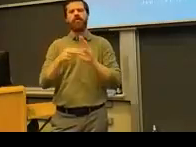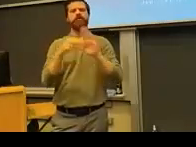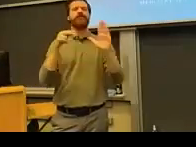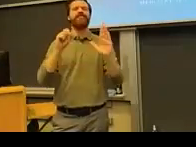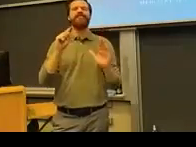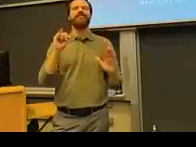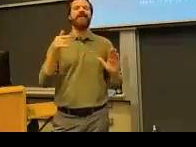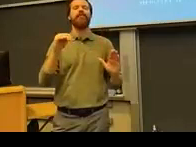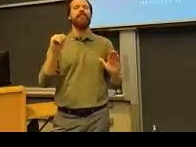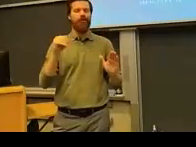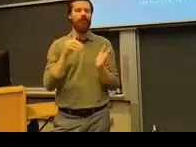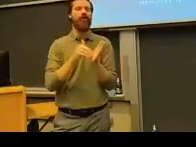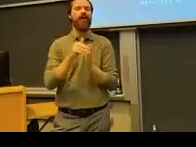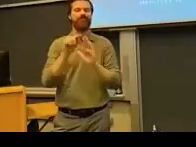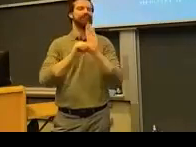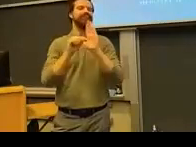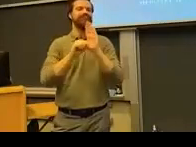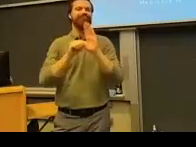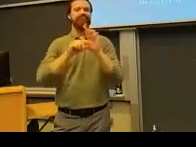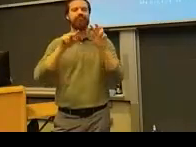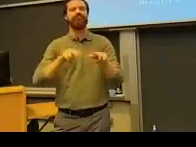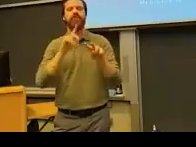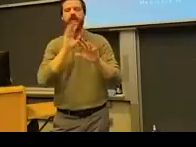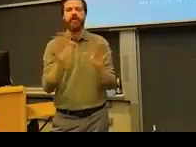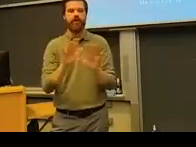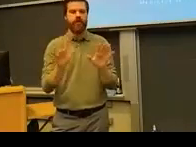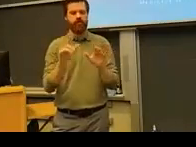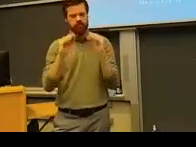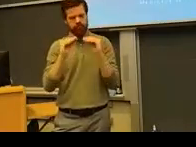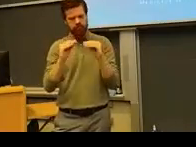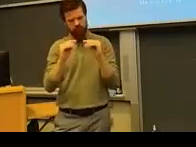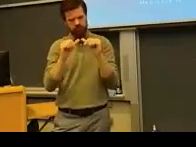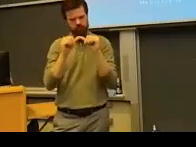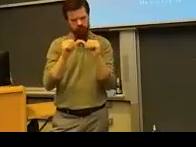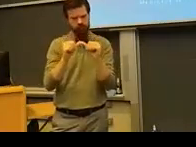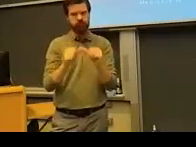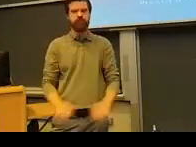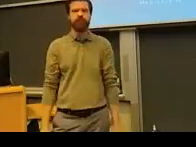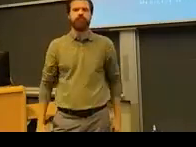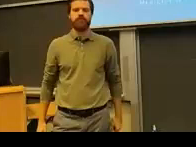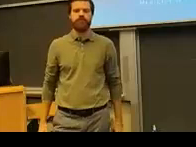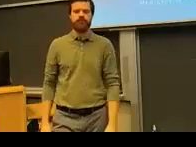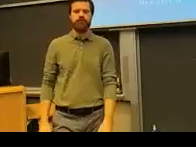with this patient population and just continue educating them um and lastly um from a nursing